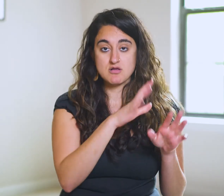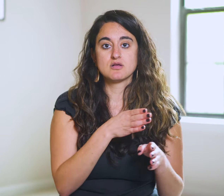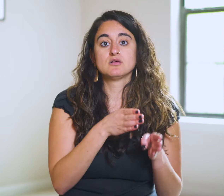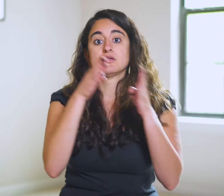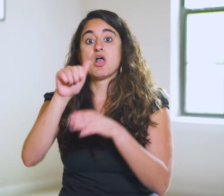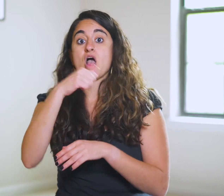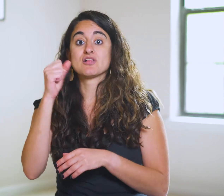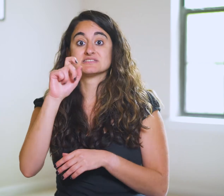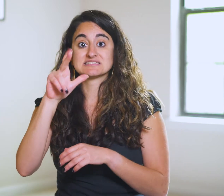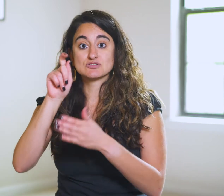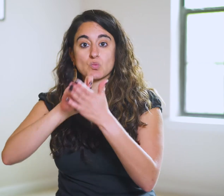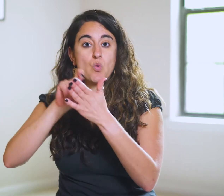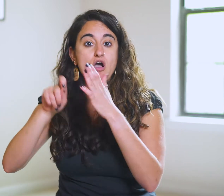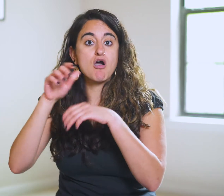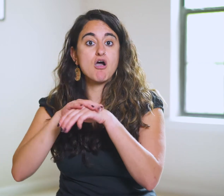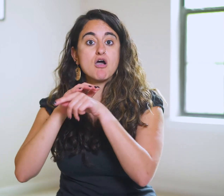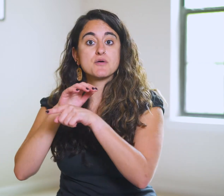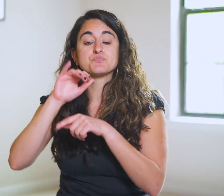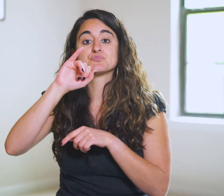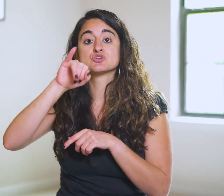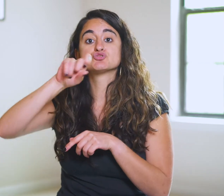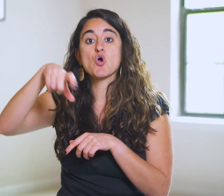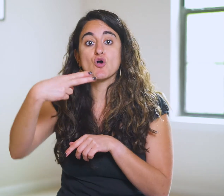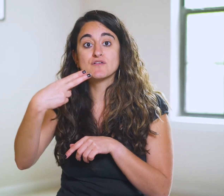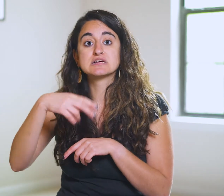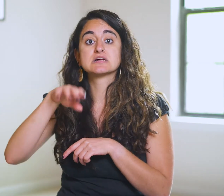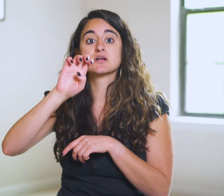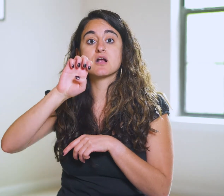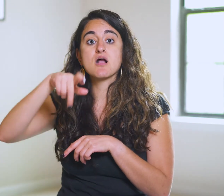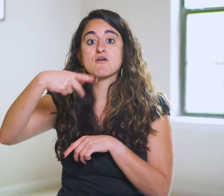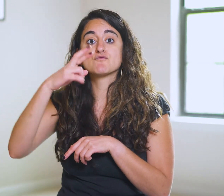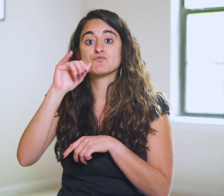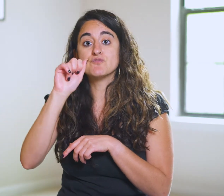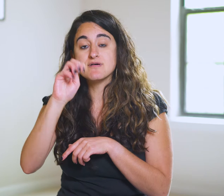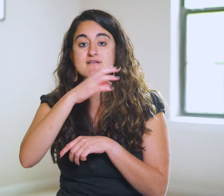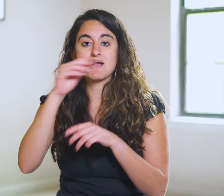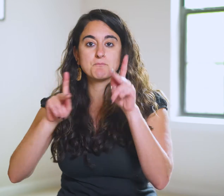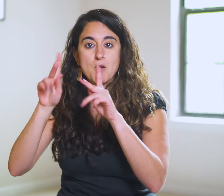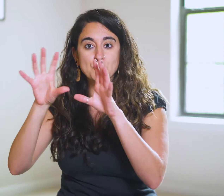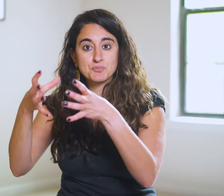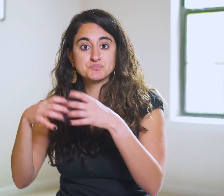then write “Joseph and Ephraim and company”